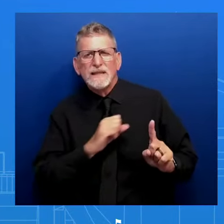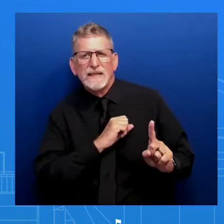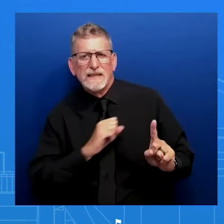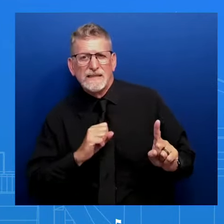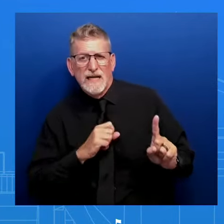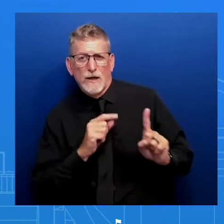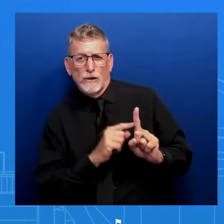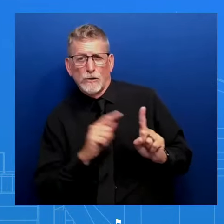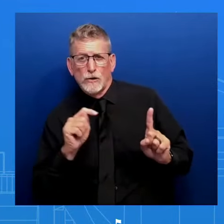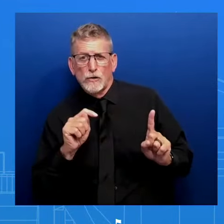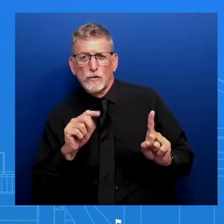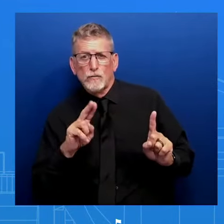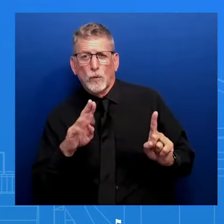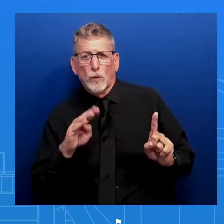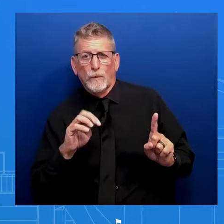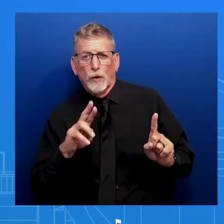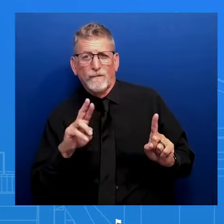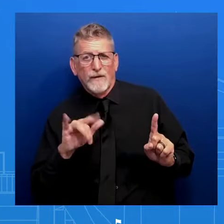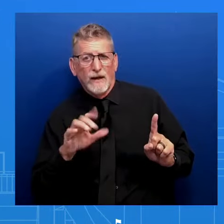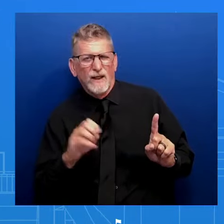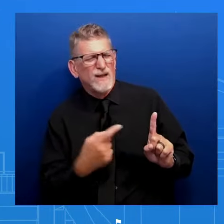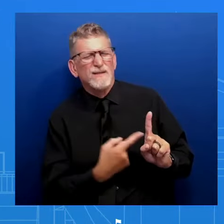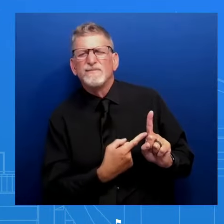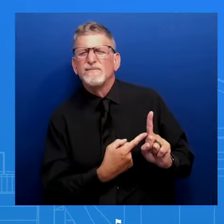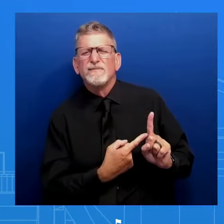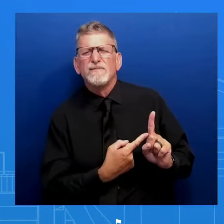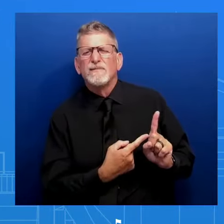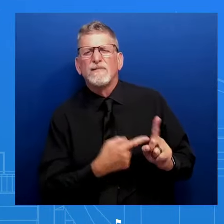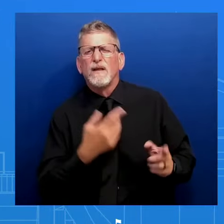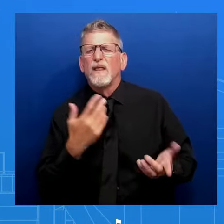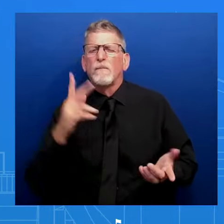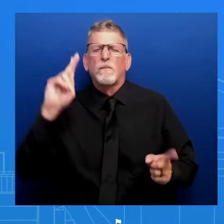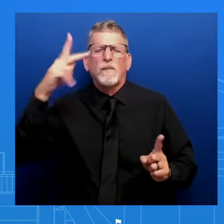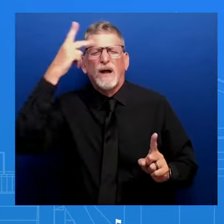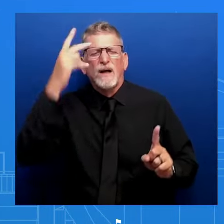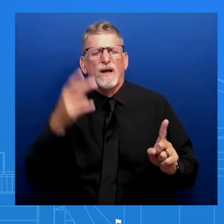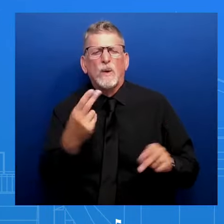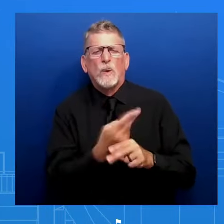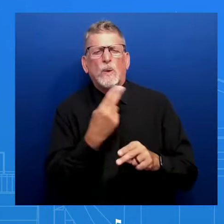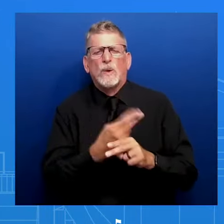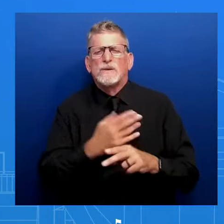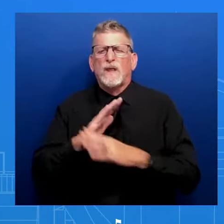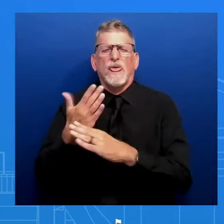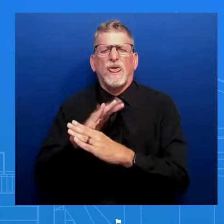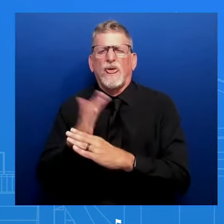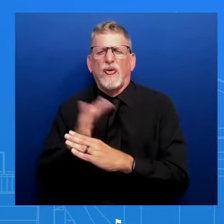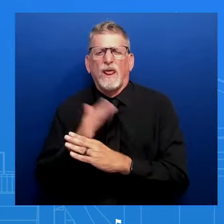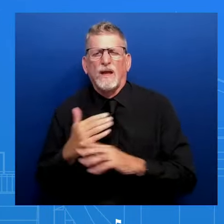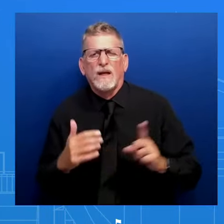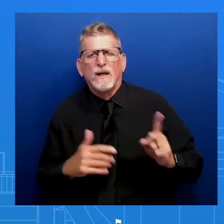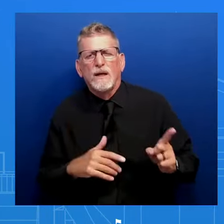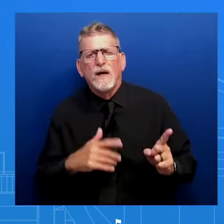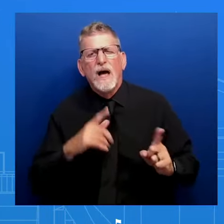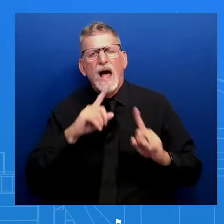And it's -- he has to answer to military families, and he has to answer to military members,